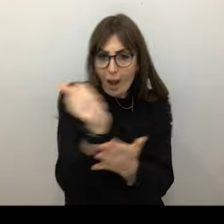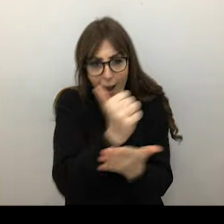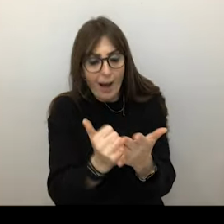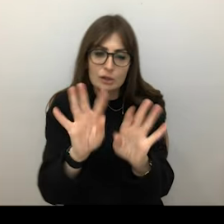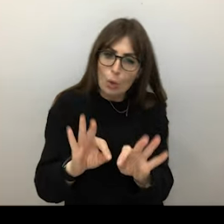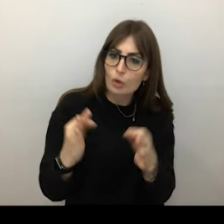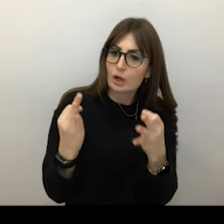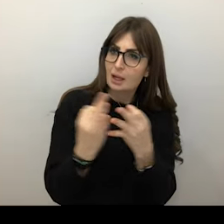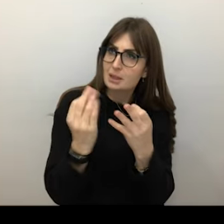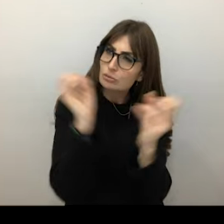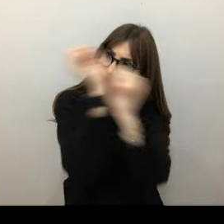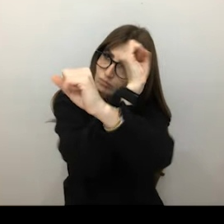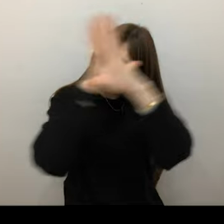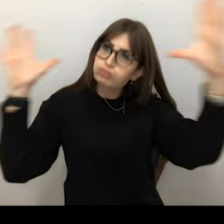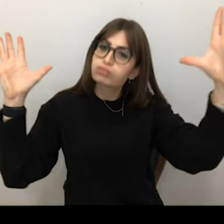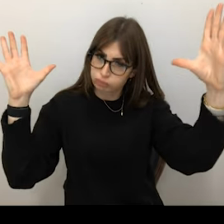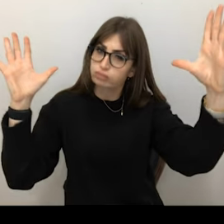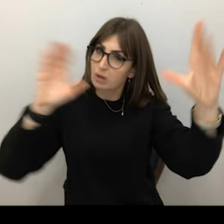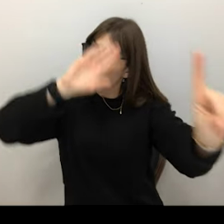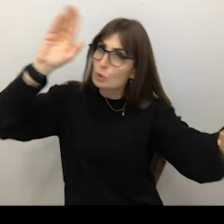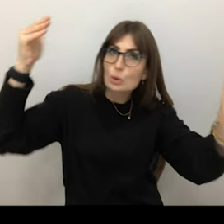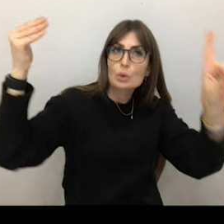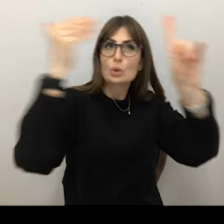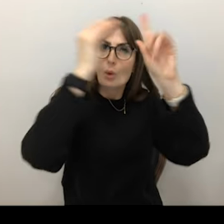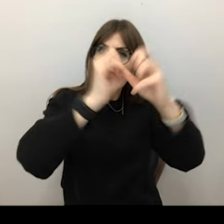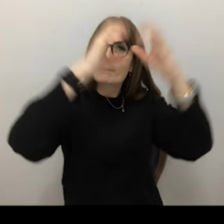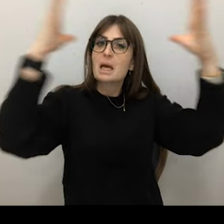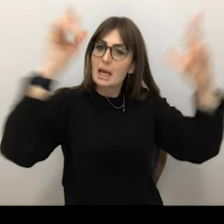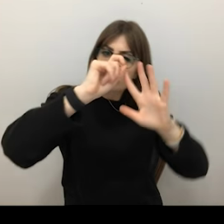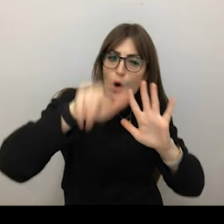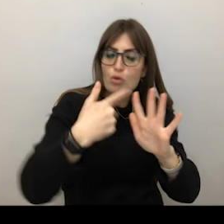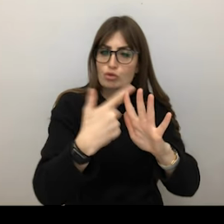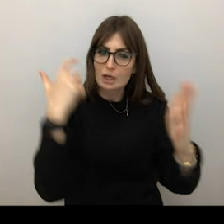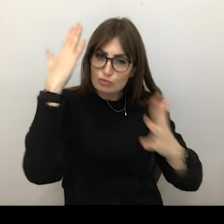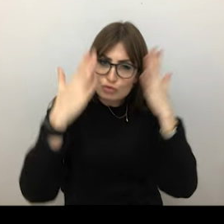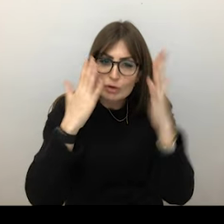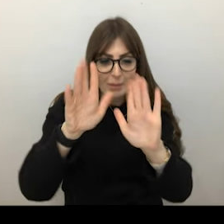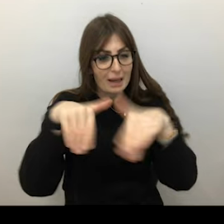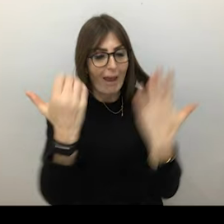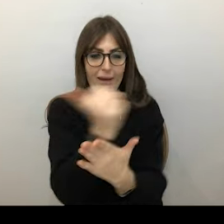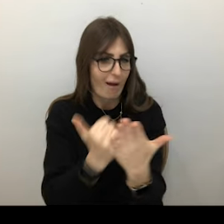and organisations to dream big and pursue ambitious creative projects in any art form.